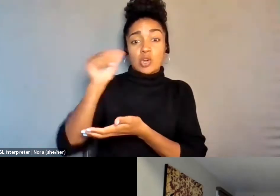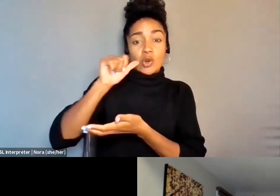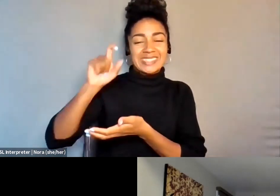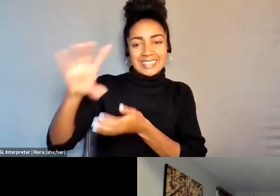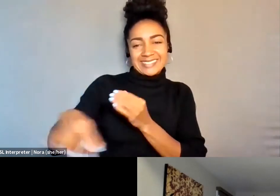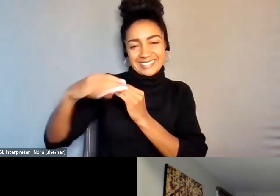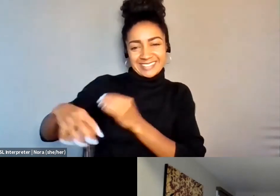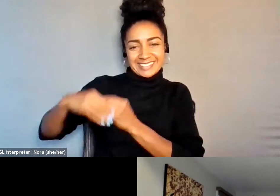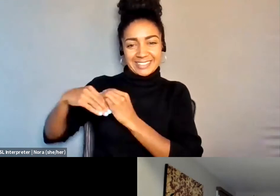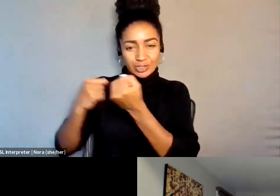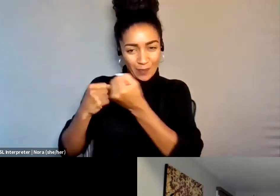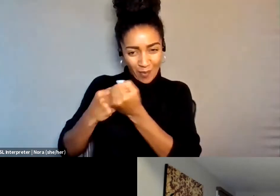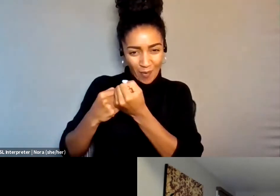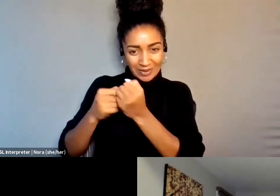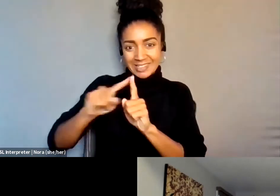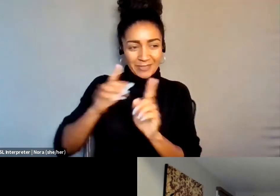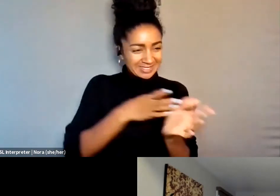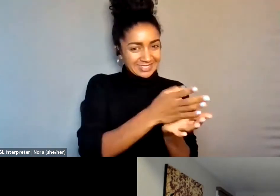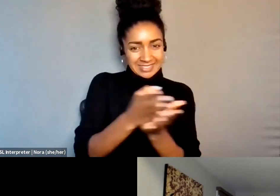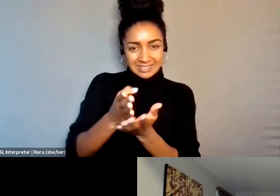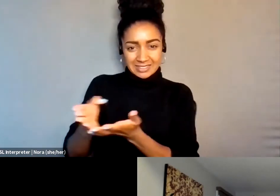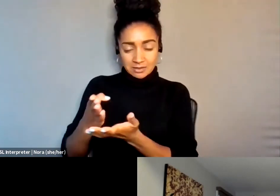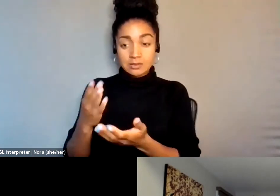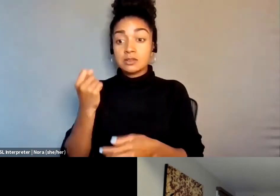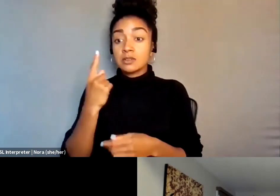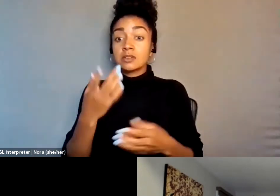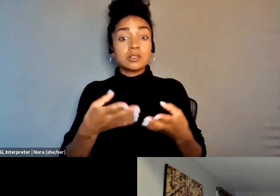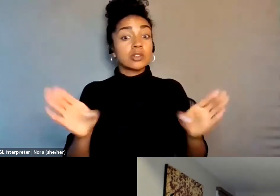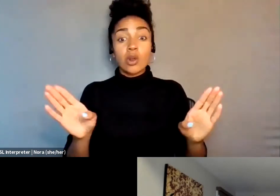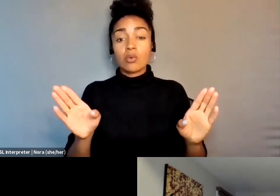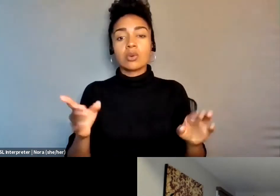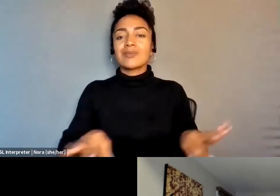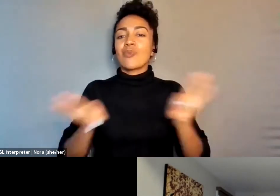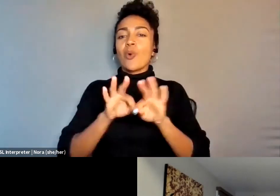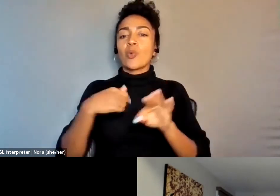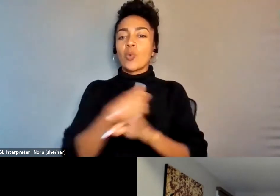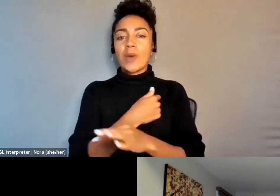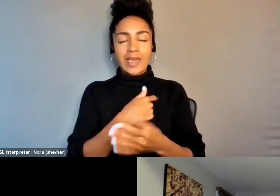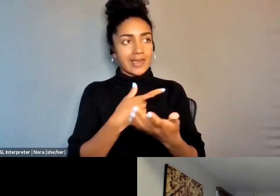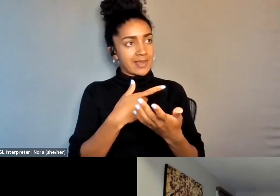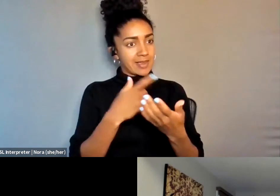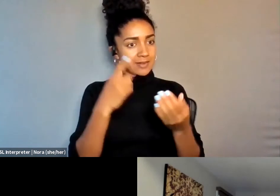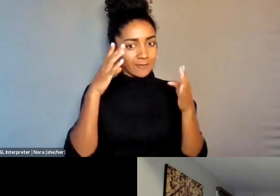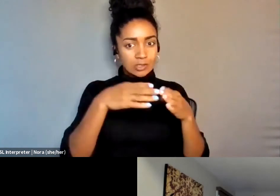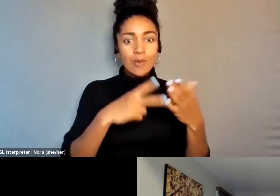in a wide range of areas, but in general we need to consider programs that account for the enormous size of this issue.